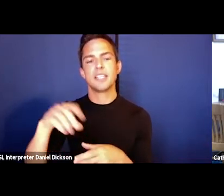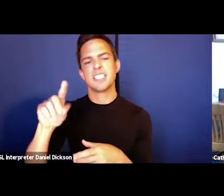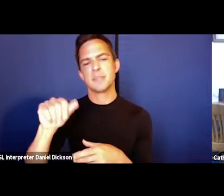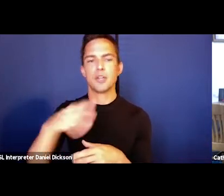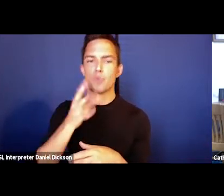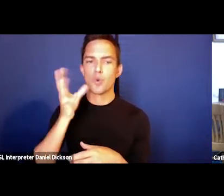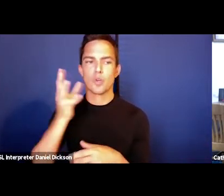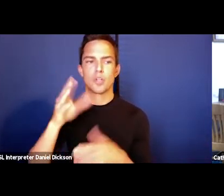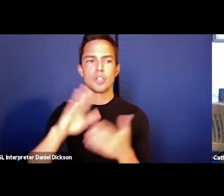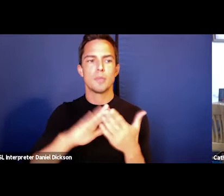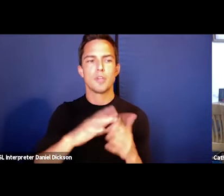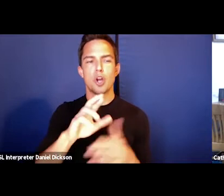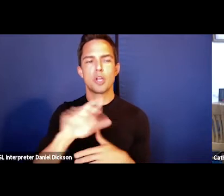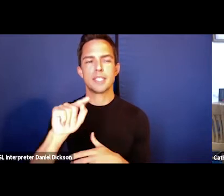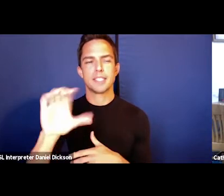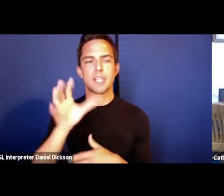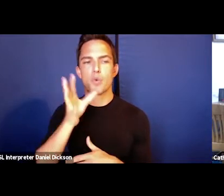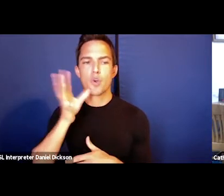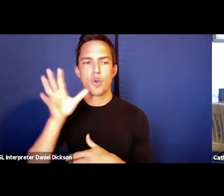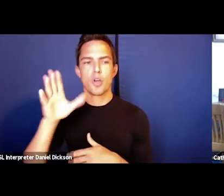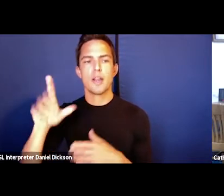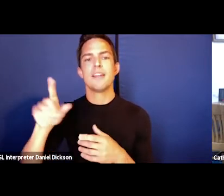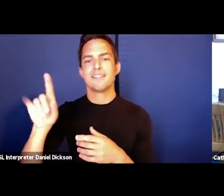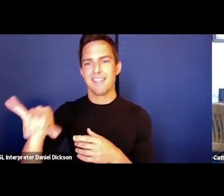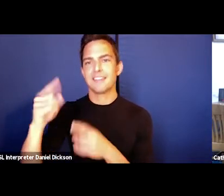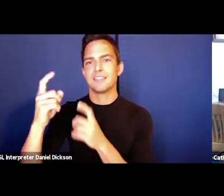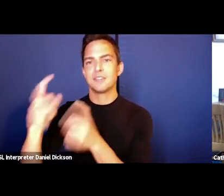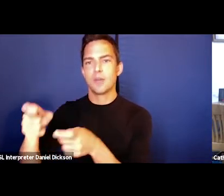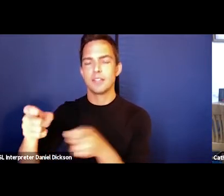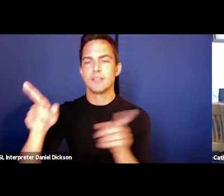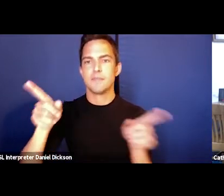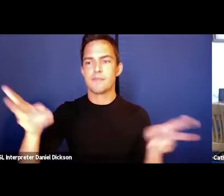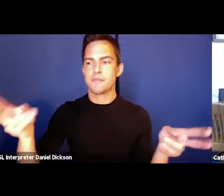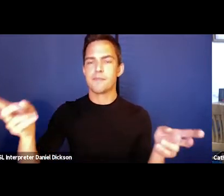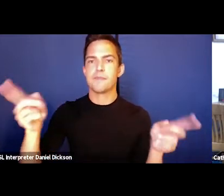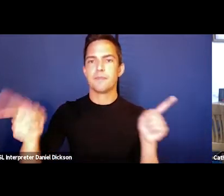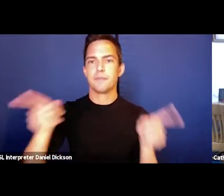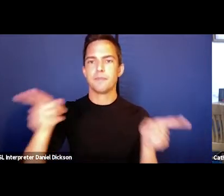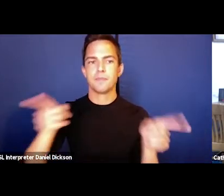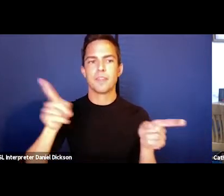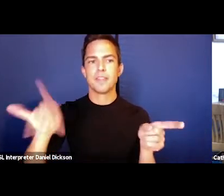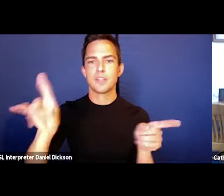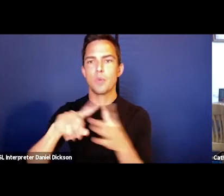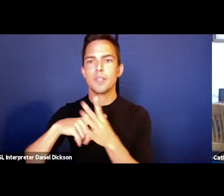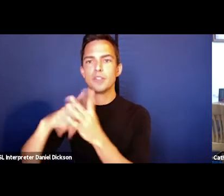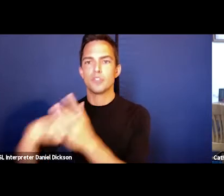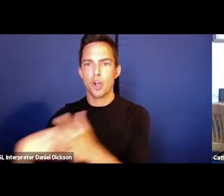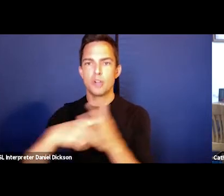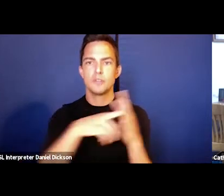So those are the two places where we lift off for our presentation today.